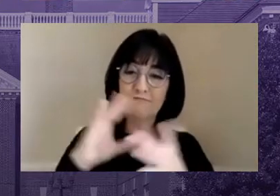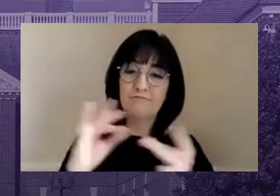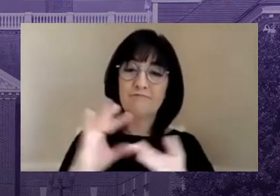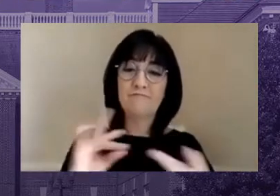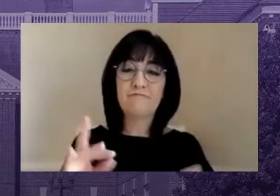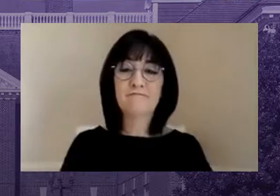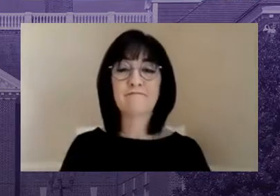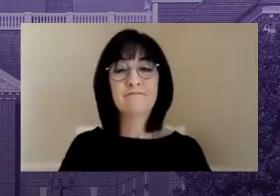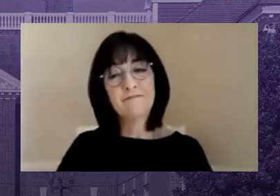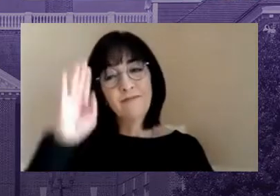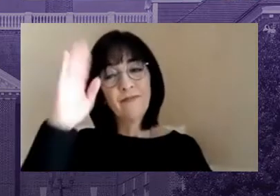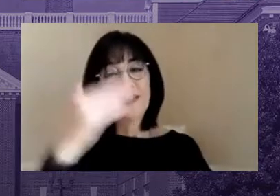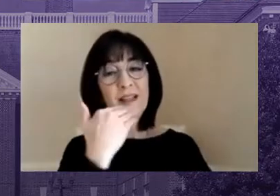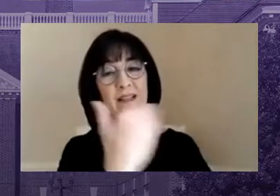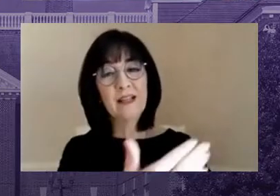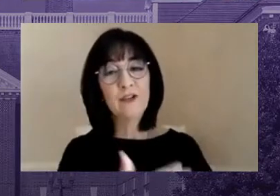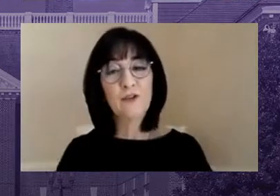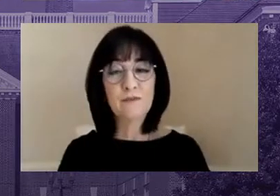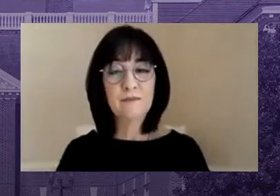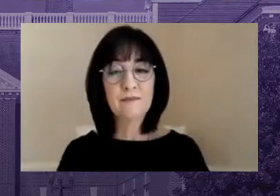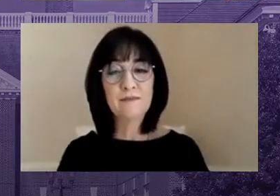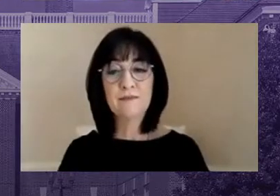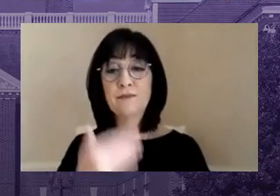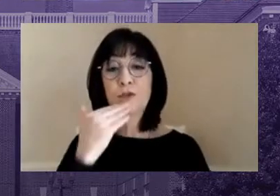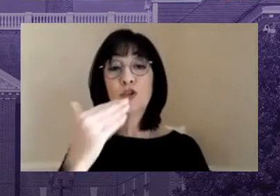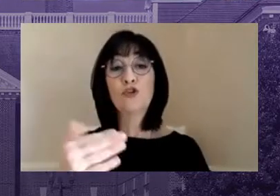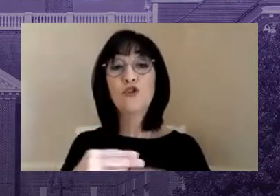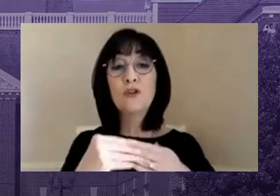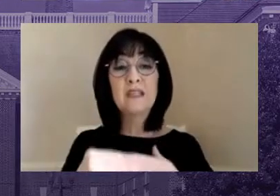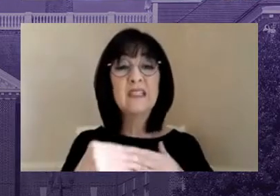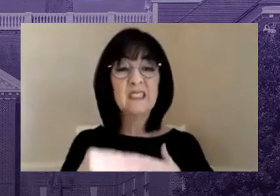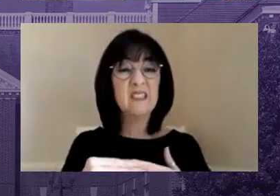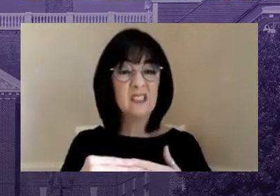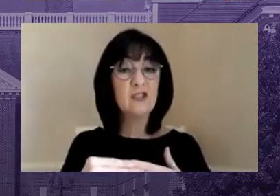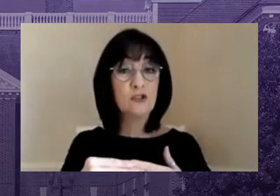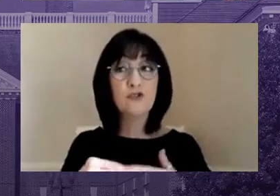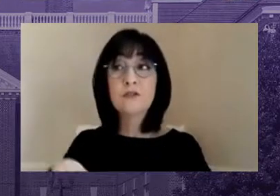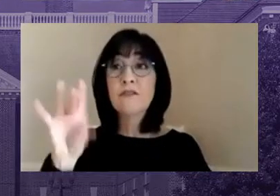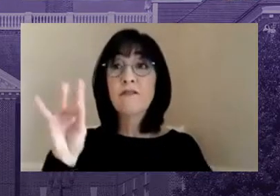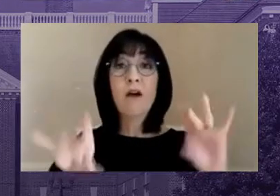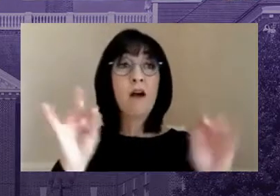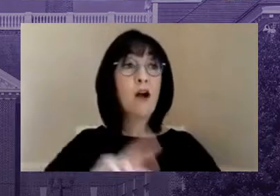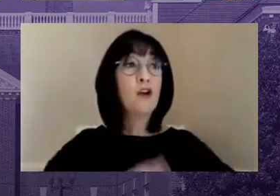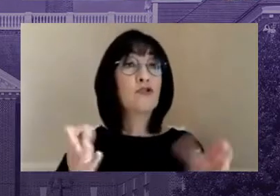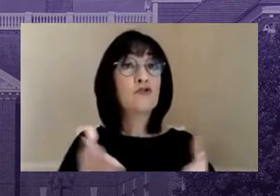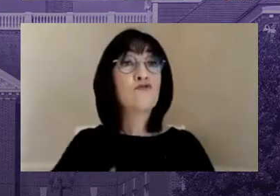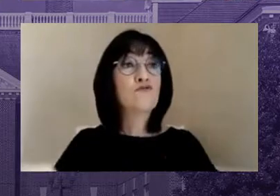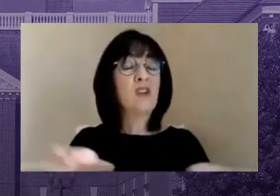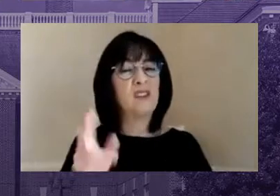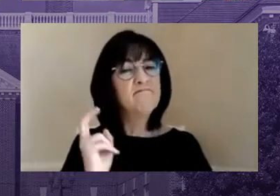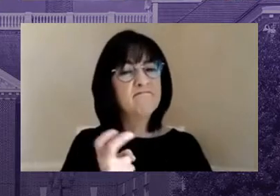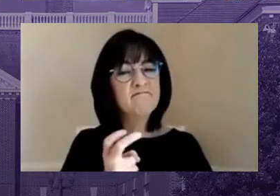Thank you. Good leaders are hard to come across in society as people often get the term boss and